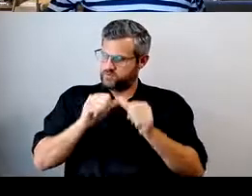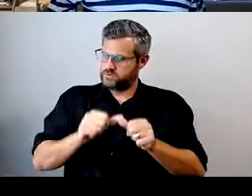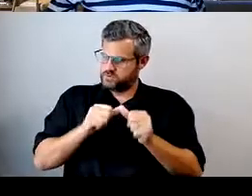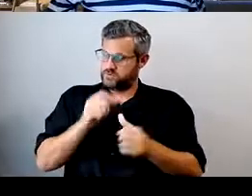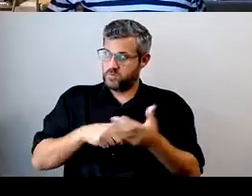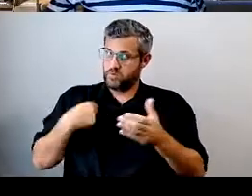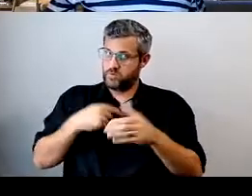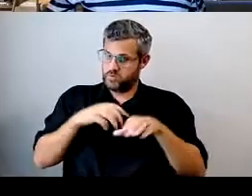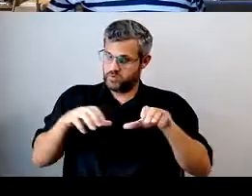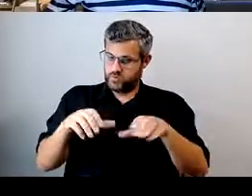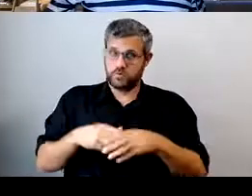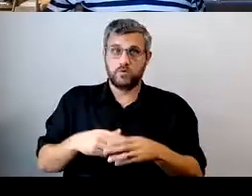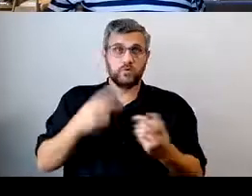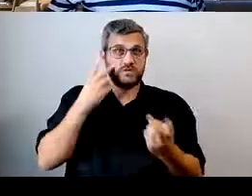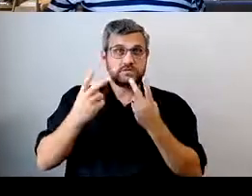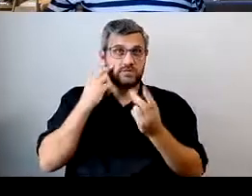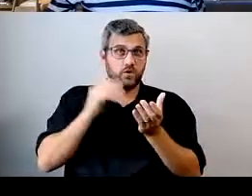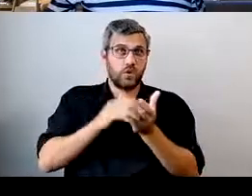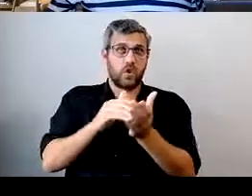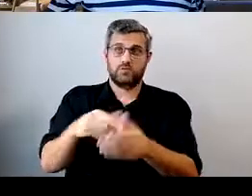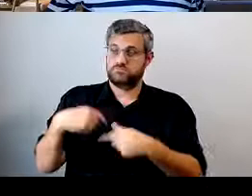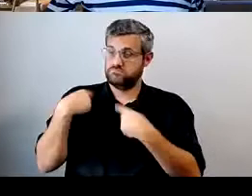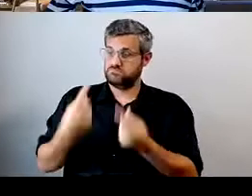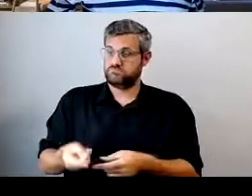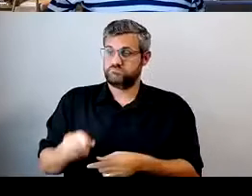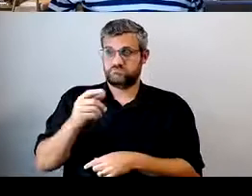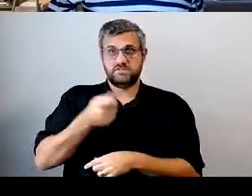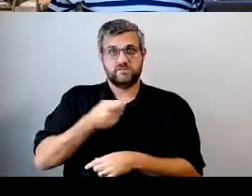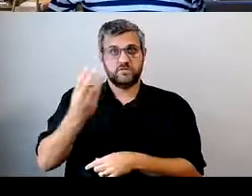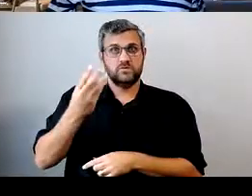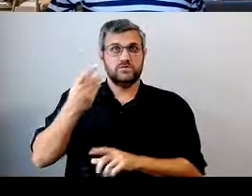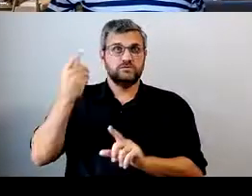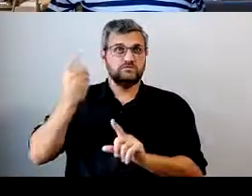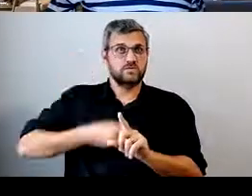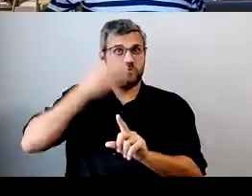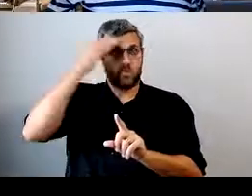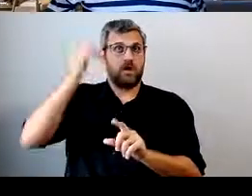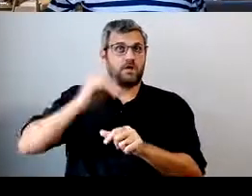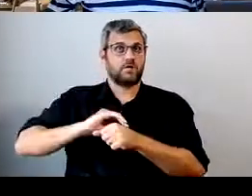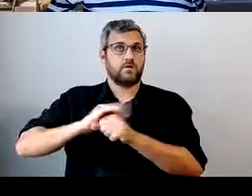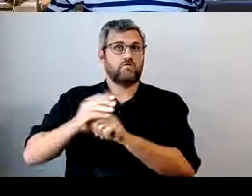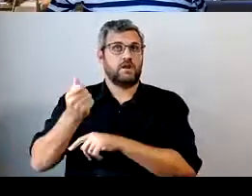And we've seen this a lot over the last 17, 18 months, because COVID-19 has really highlighted the need